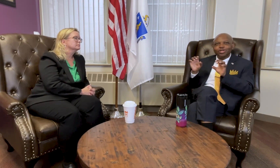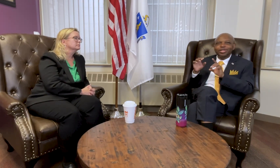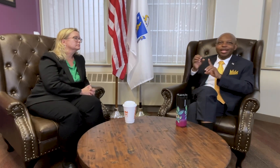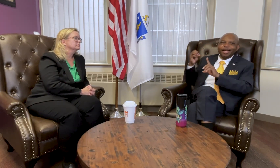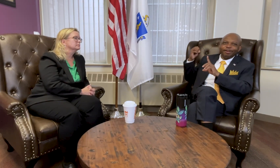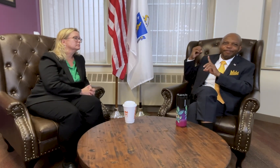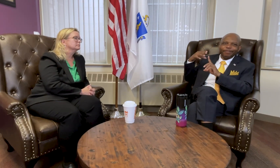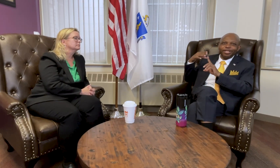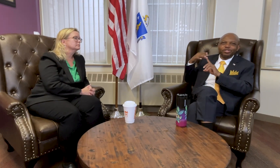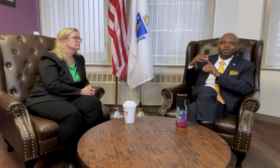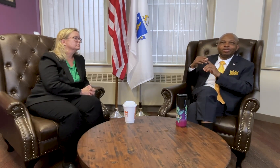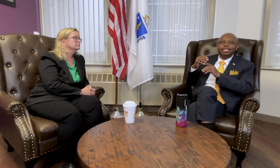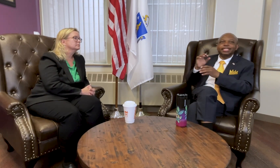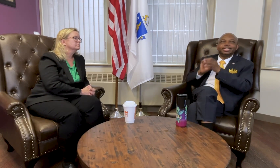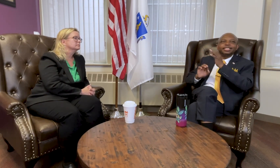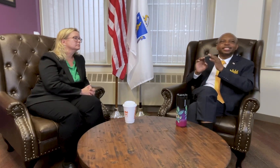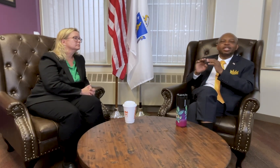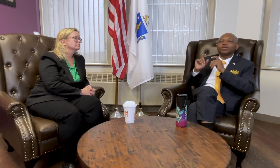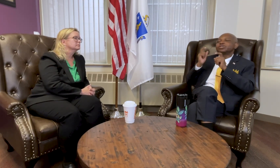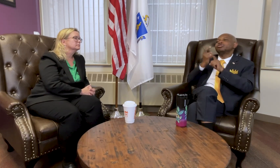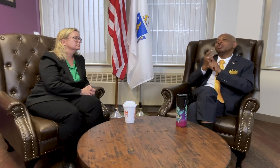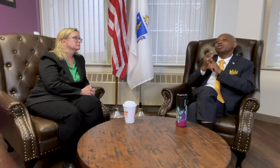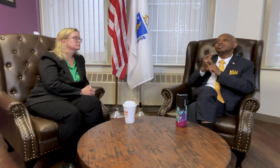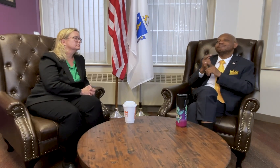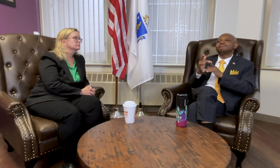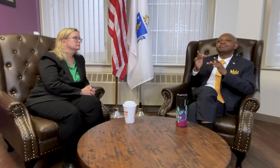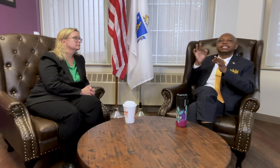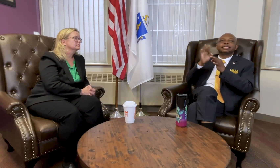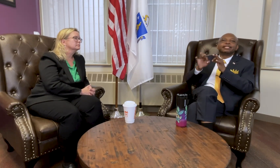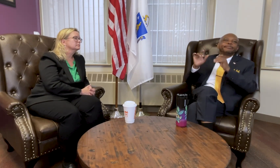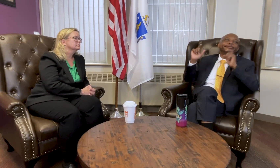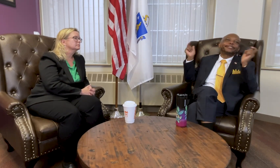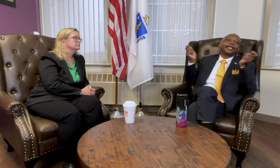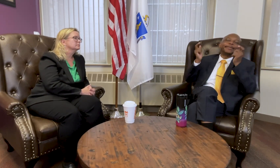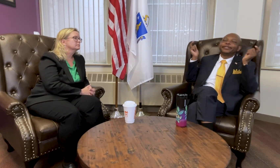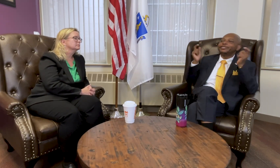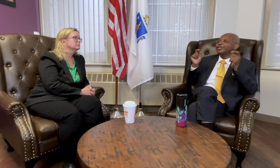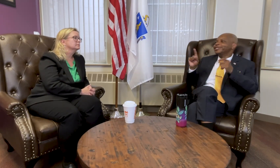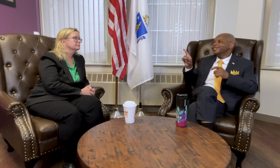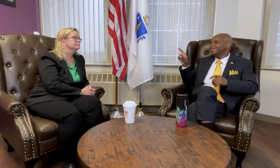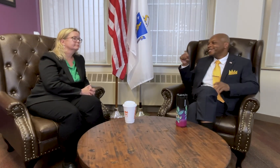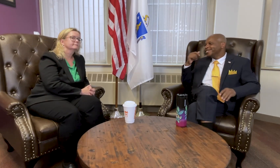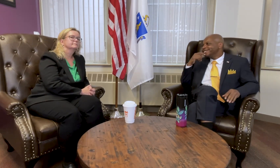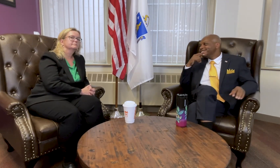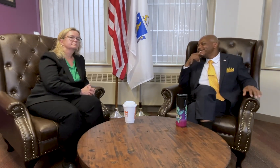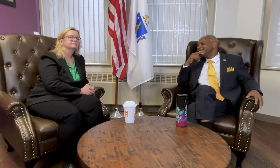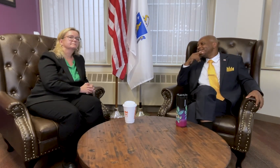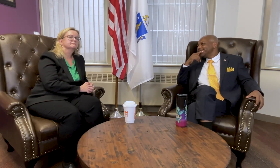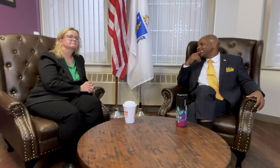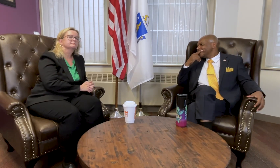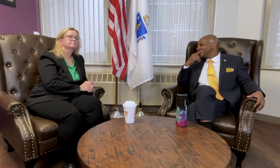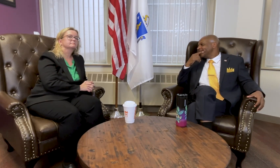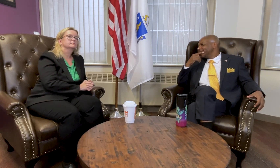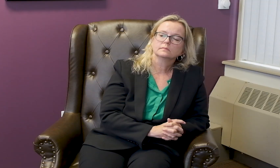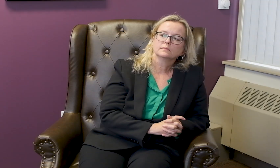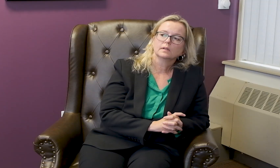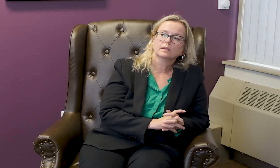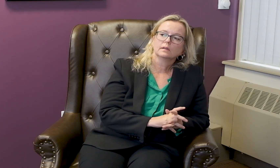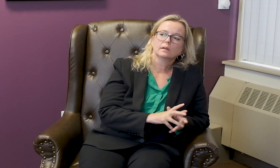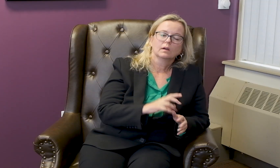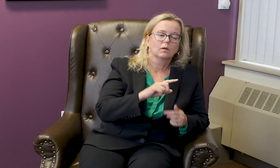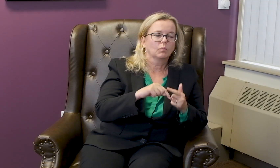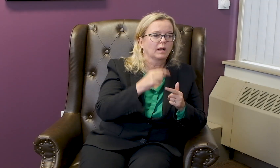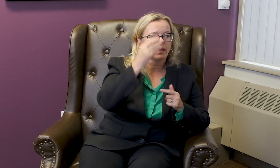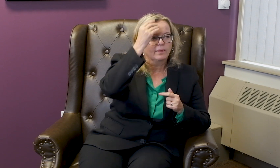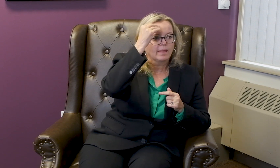action and reflection, rather than just a celebration?